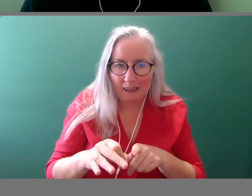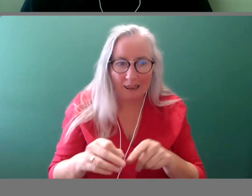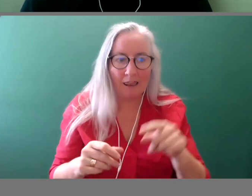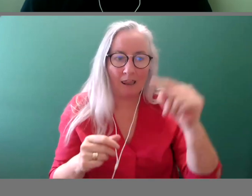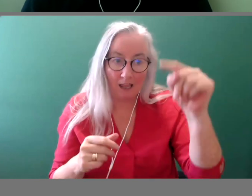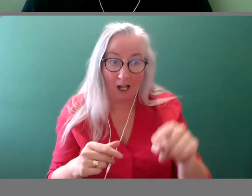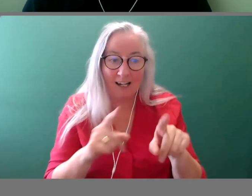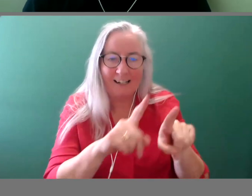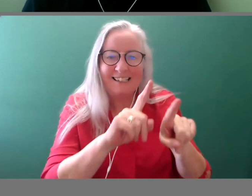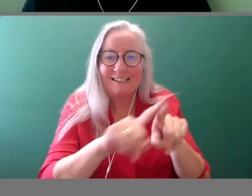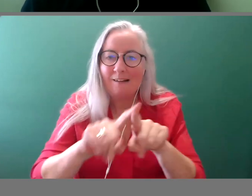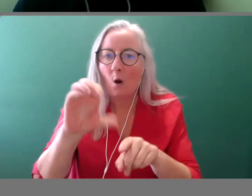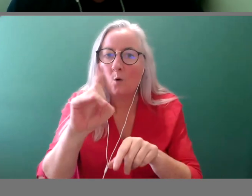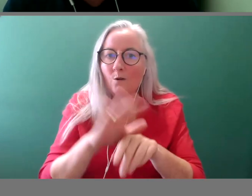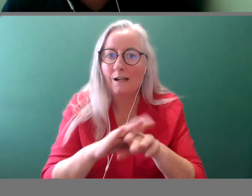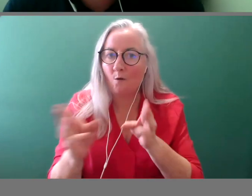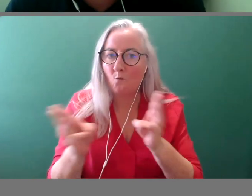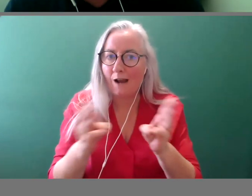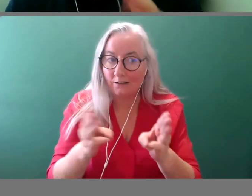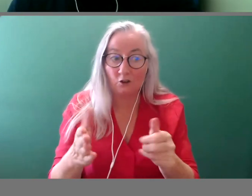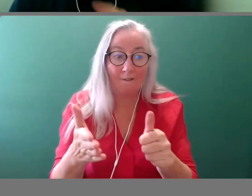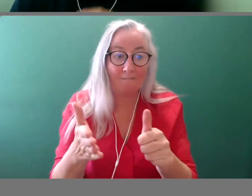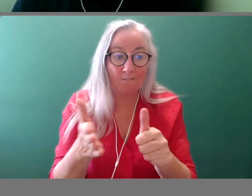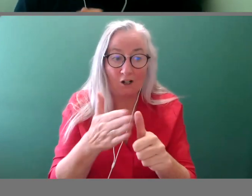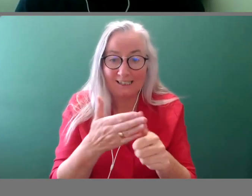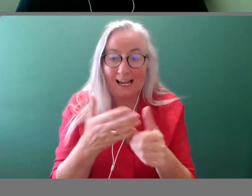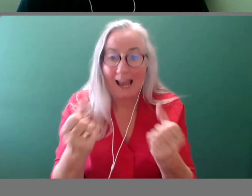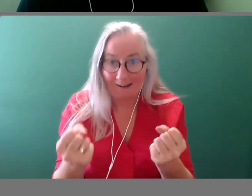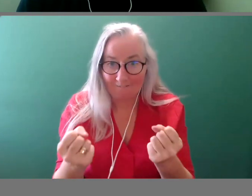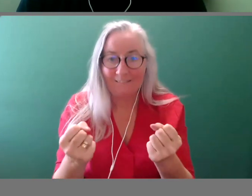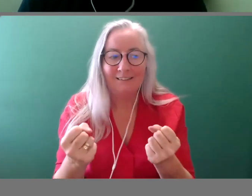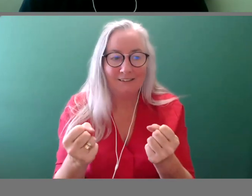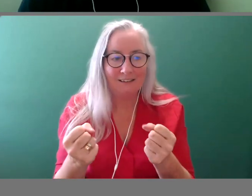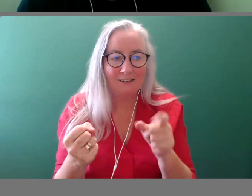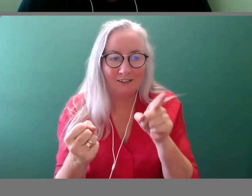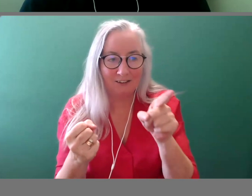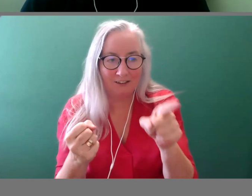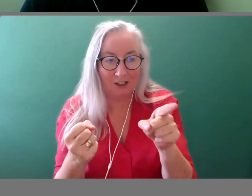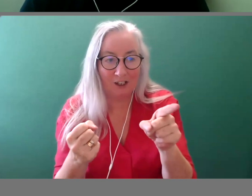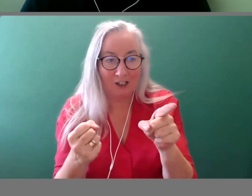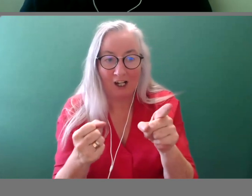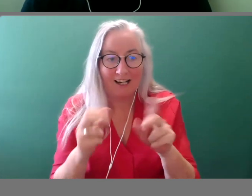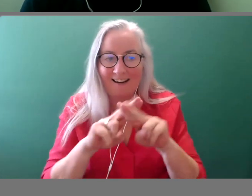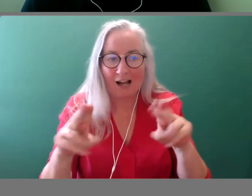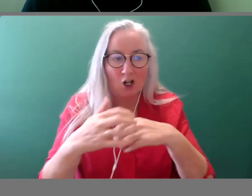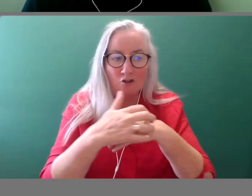of practice. So first of all we have and that's a mistake. It should not be draft because it's 2007